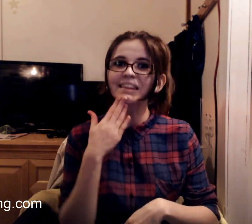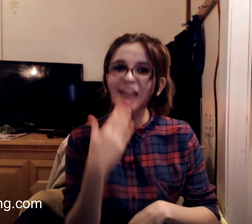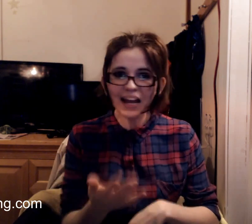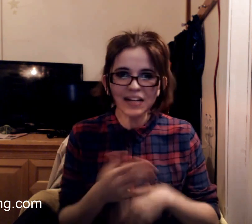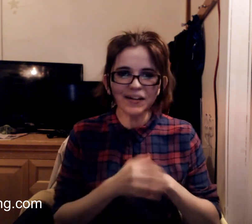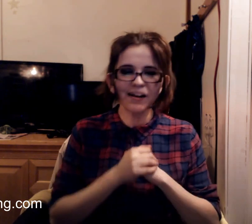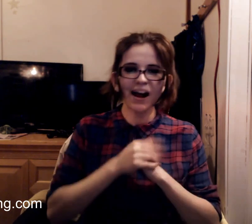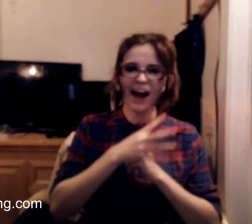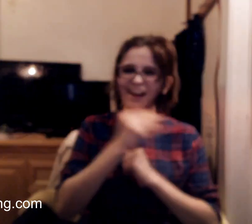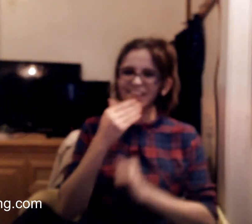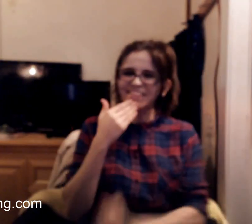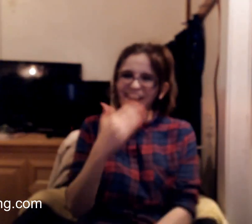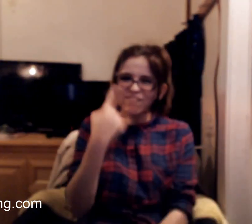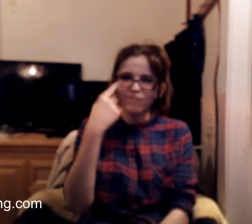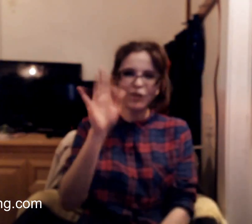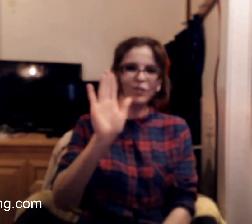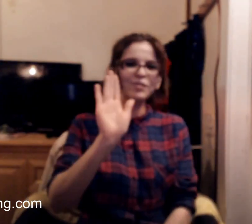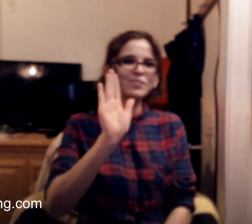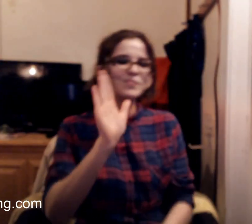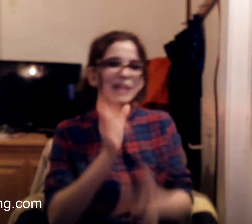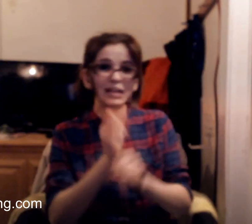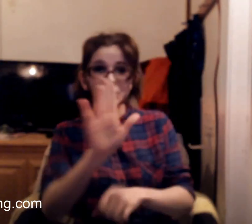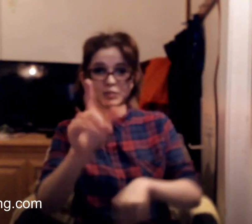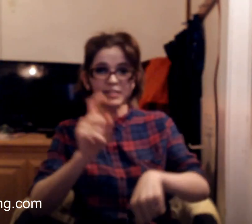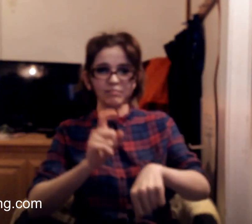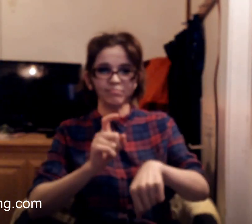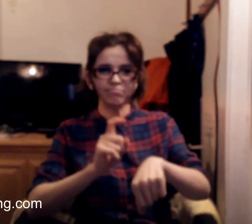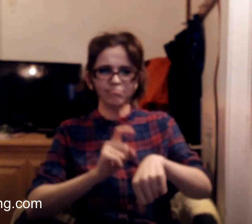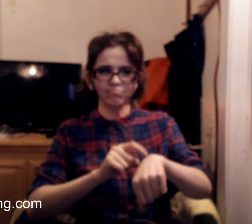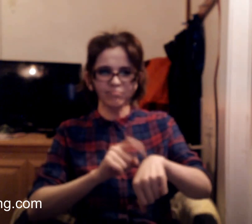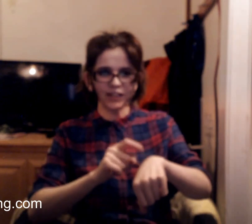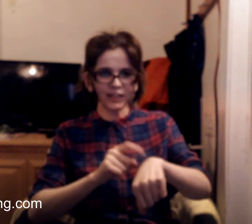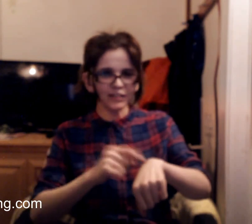Thank you! And, thank you for taking the time...